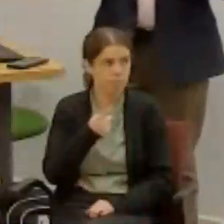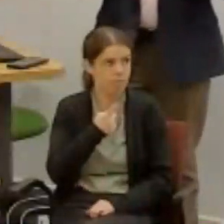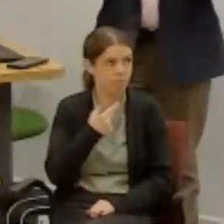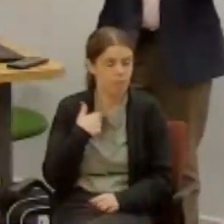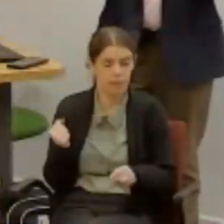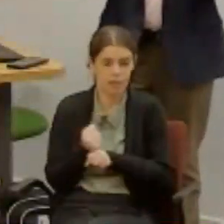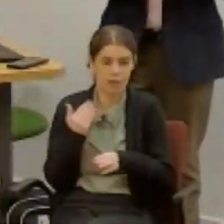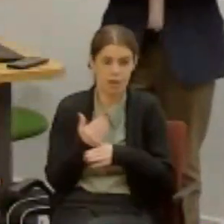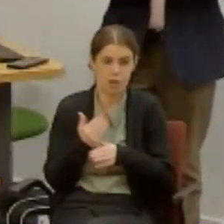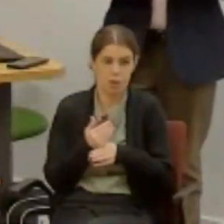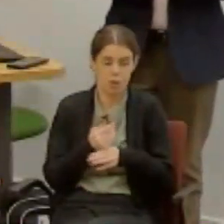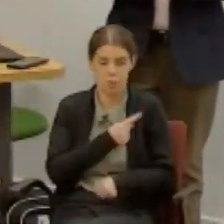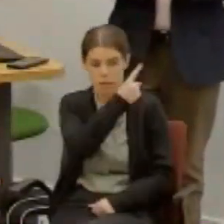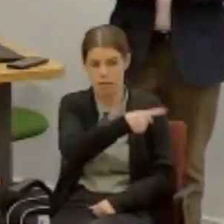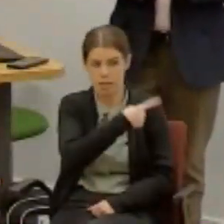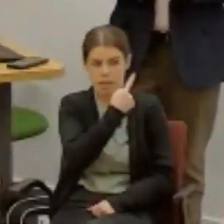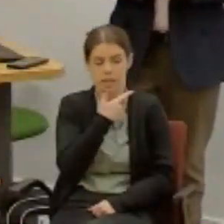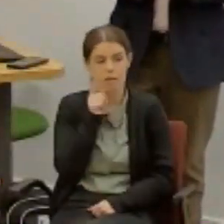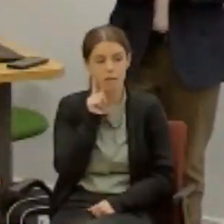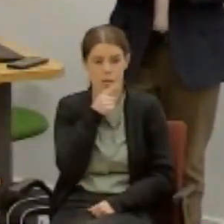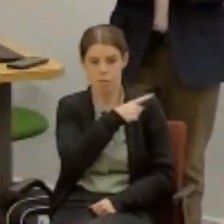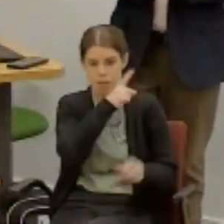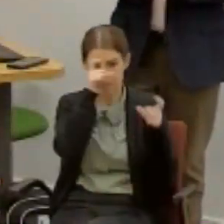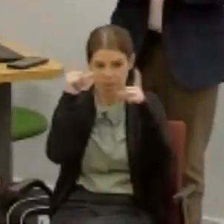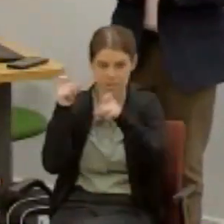Most of these people on the screen have done real work. So, thank you.